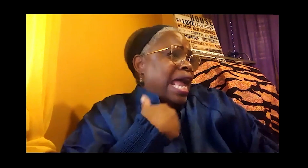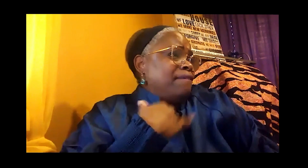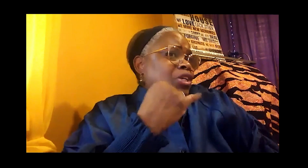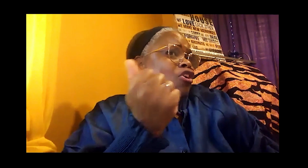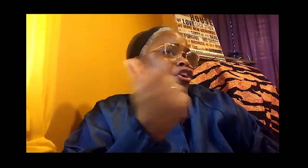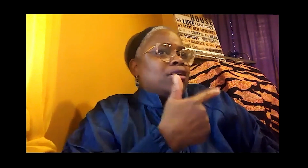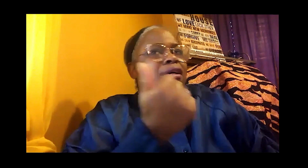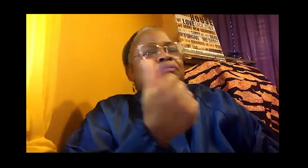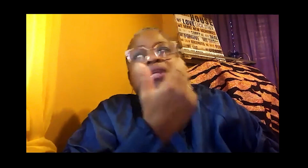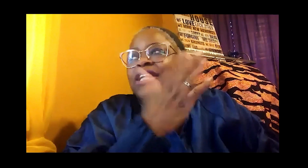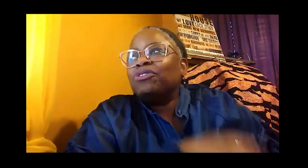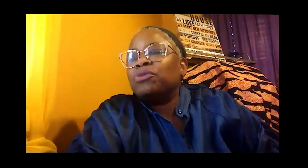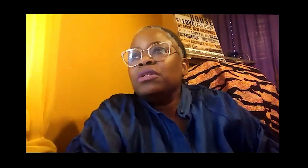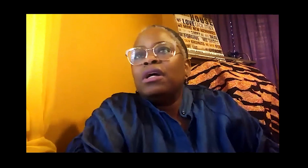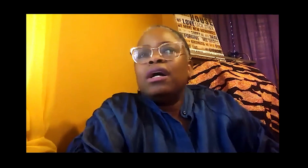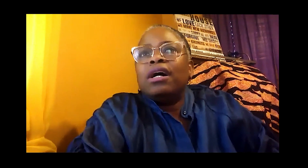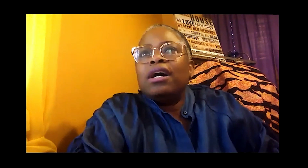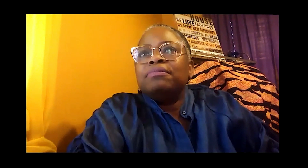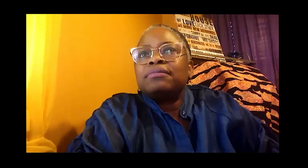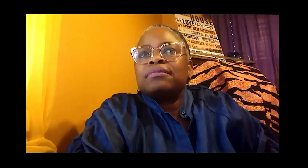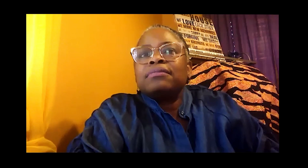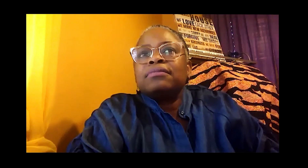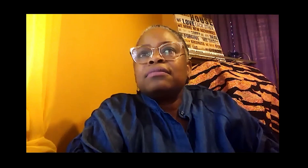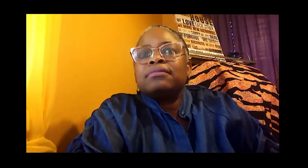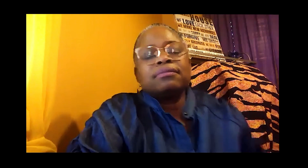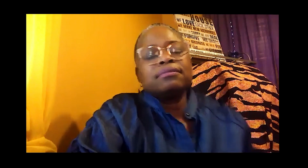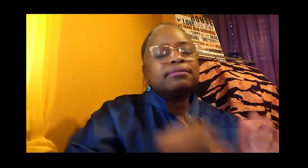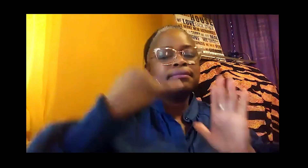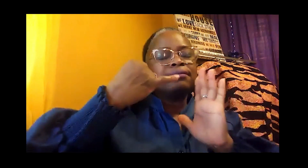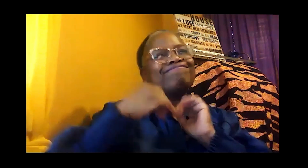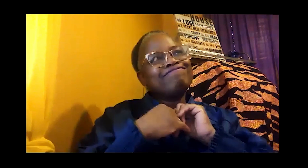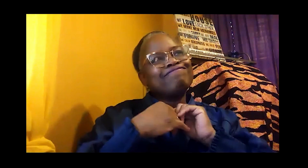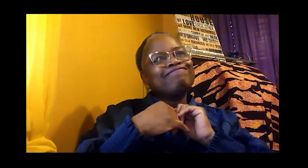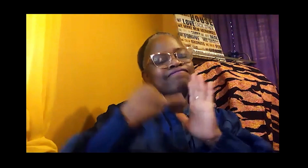I think i have it all? Just kidding, but let me think about it in a minute - I think I would